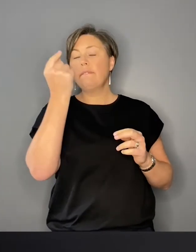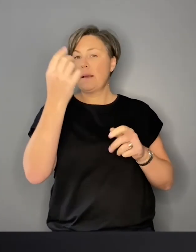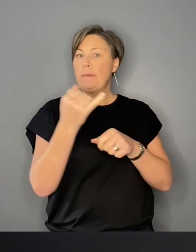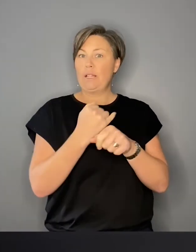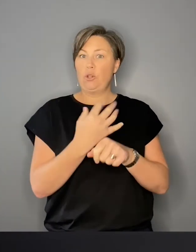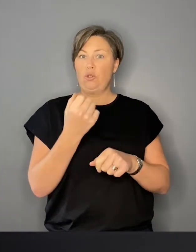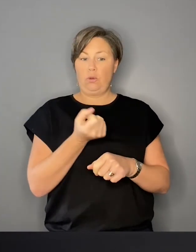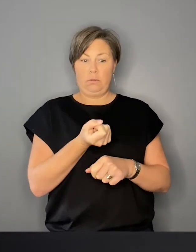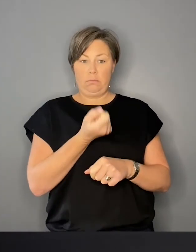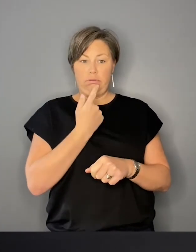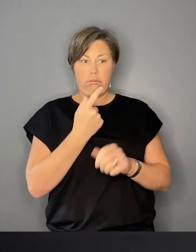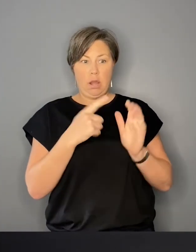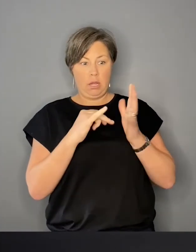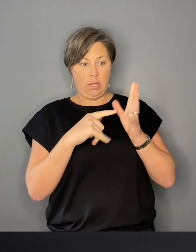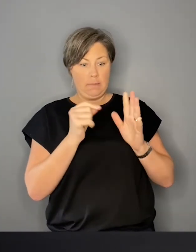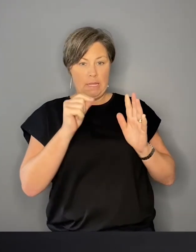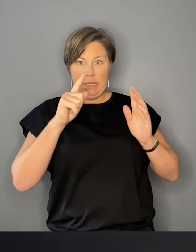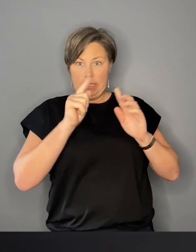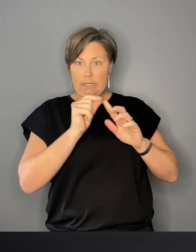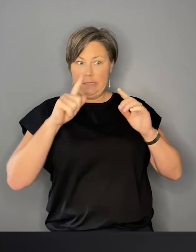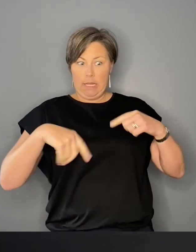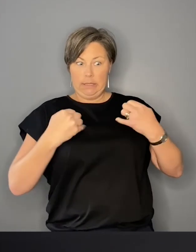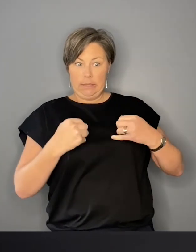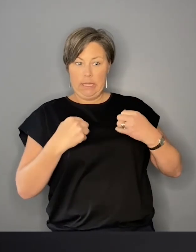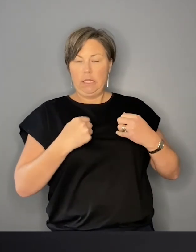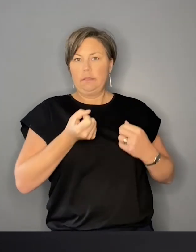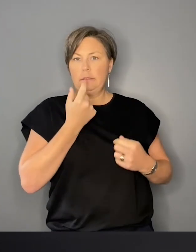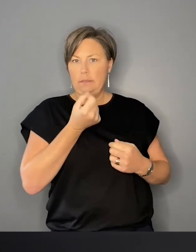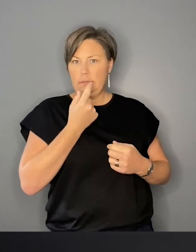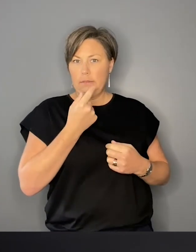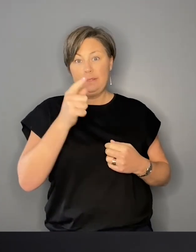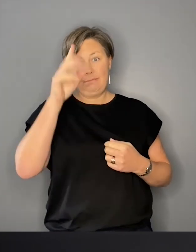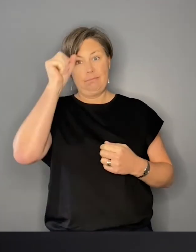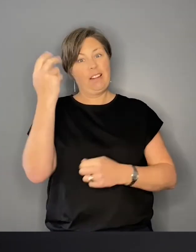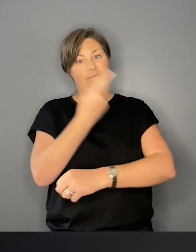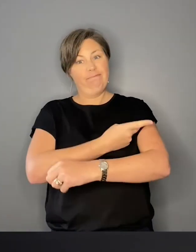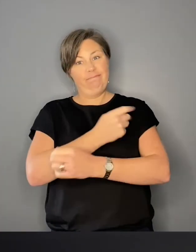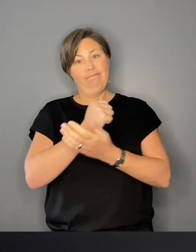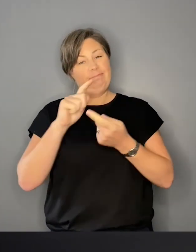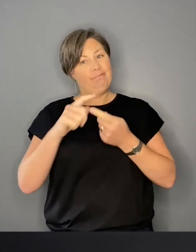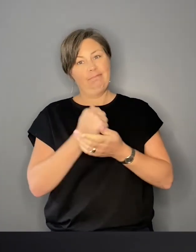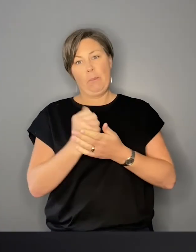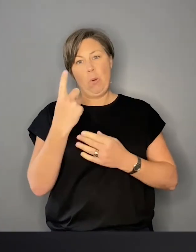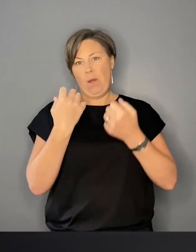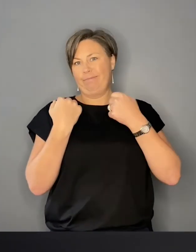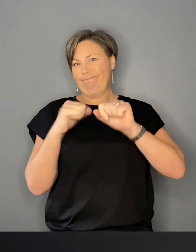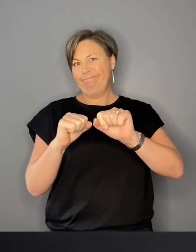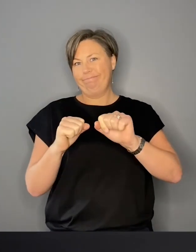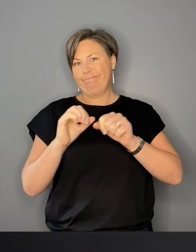The medications should be taken as soon as possible after symptoms first appear. Remember, vaccination is still our best prevention against COVID-19,